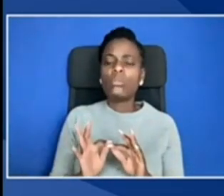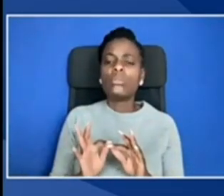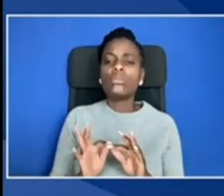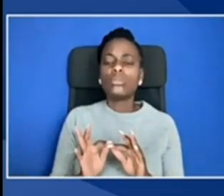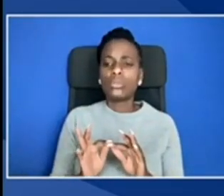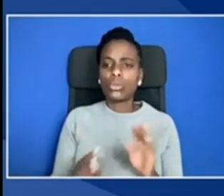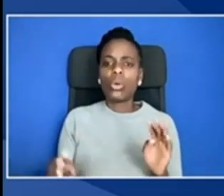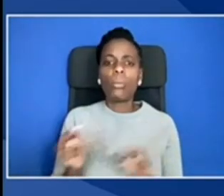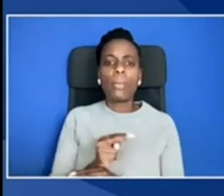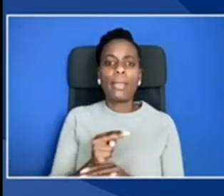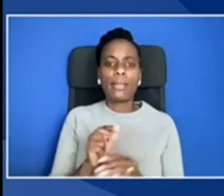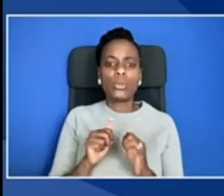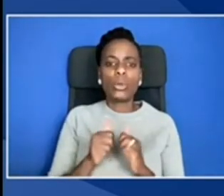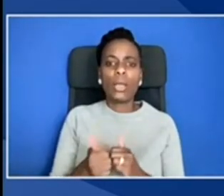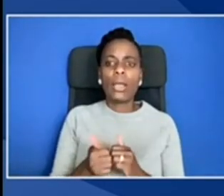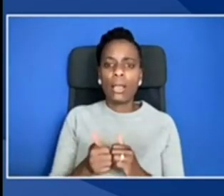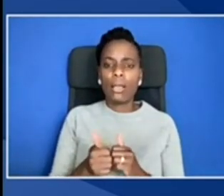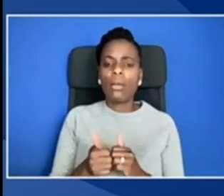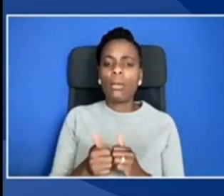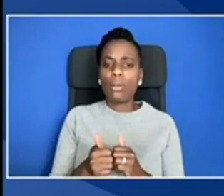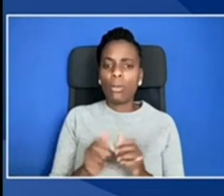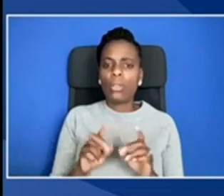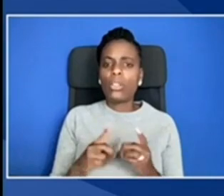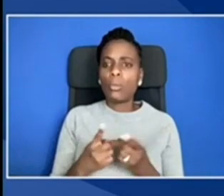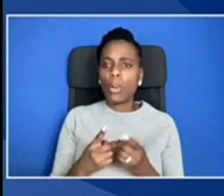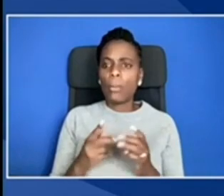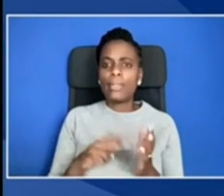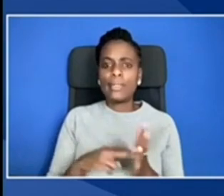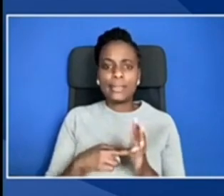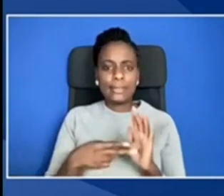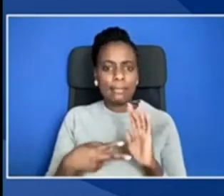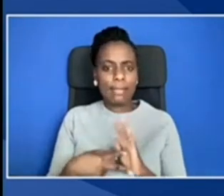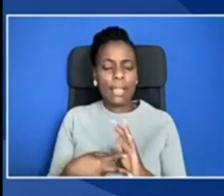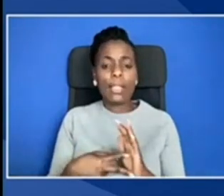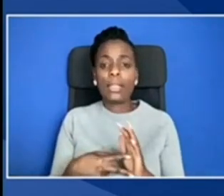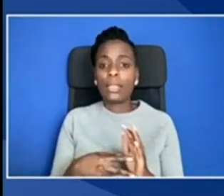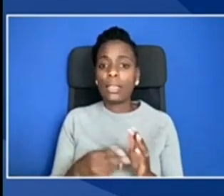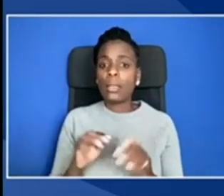Department is defining material hardship, which based on the last rulemaking, it was